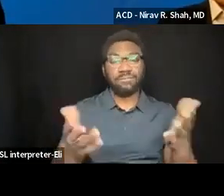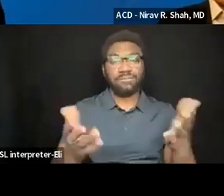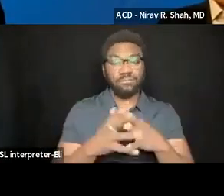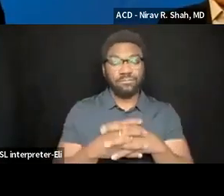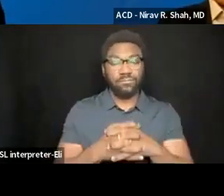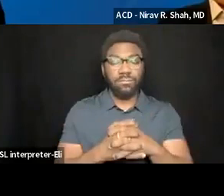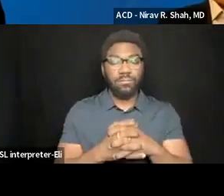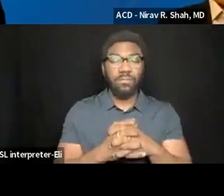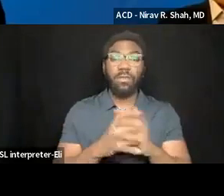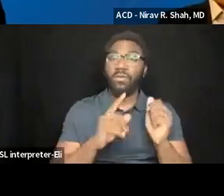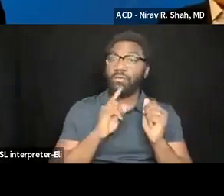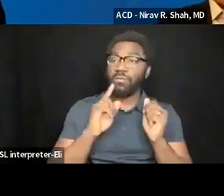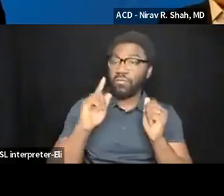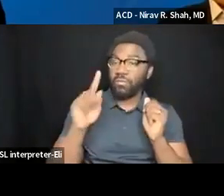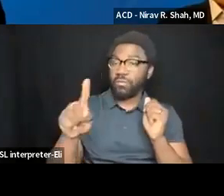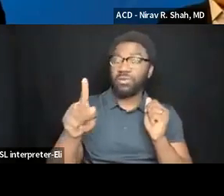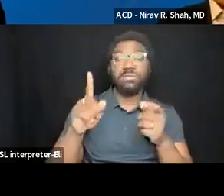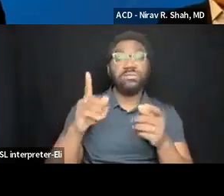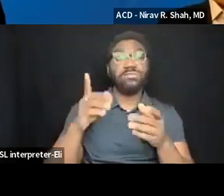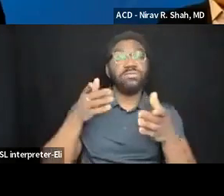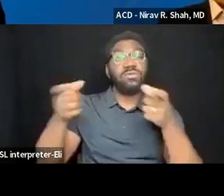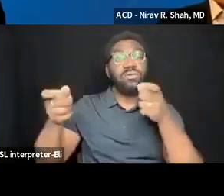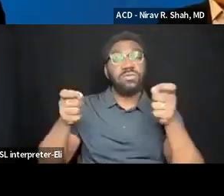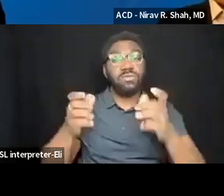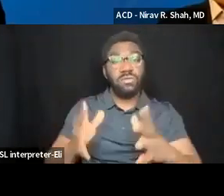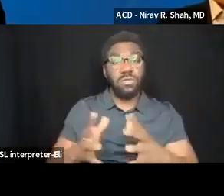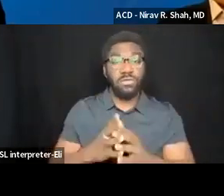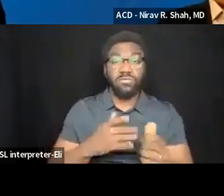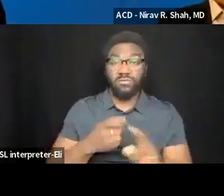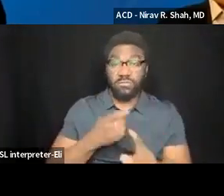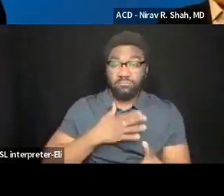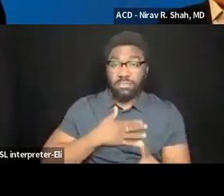from my perspective, and being a director